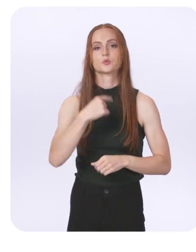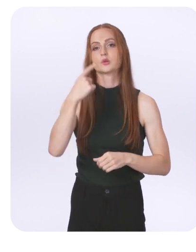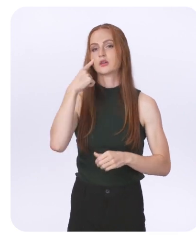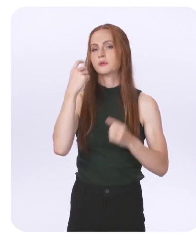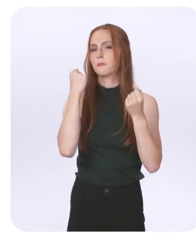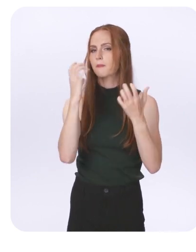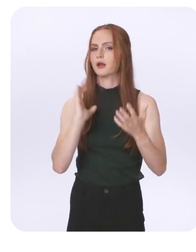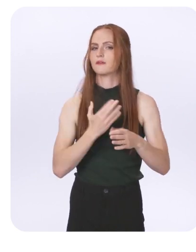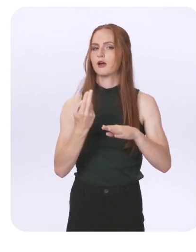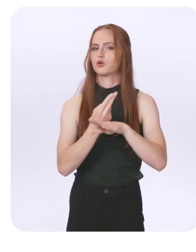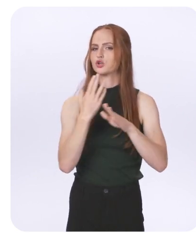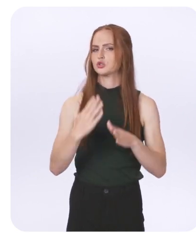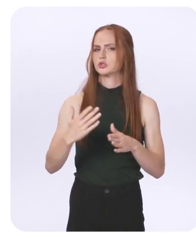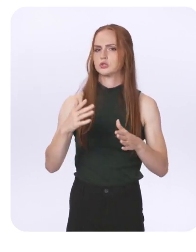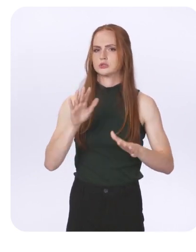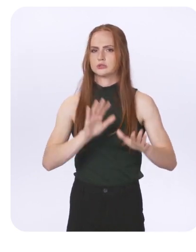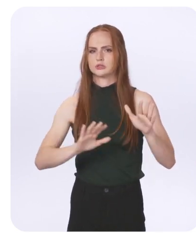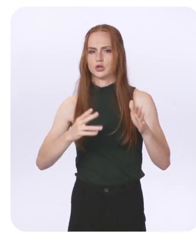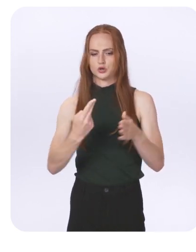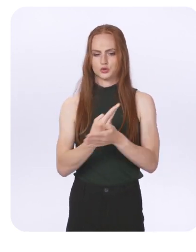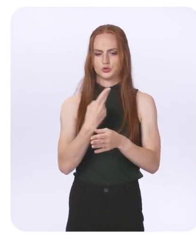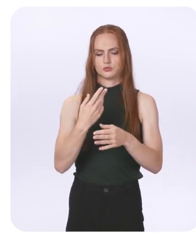and refunds from uninformed purchasers.